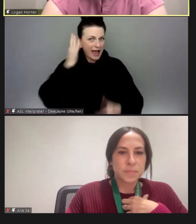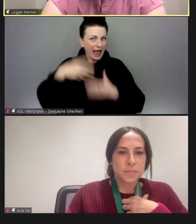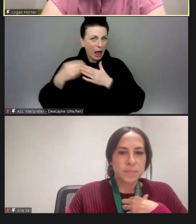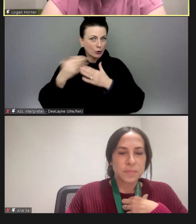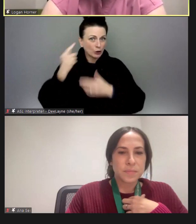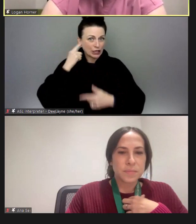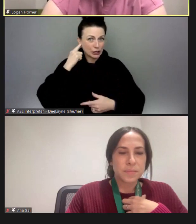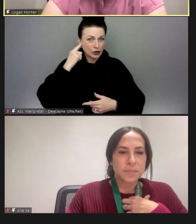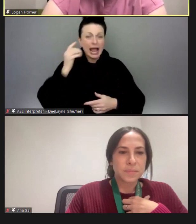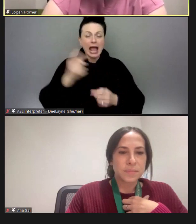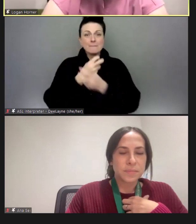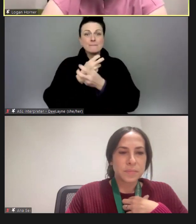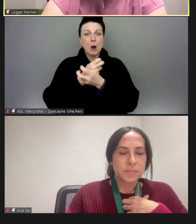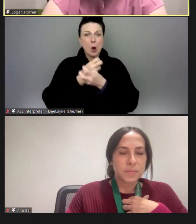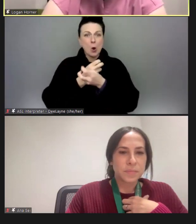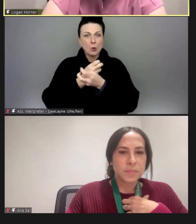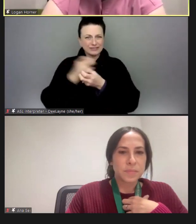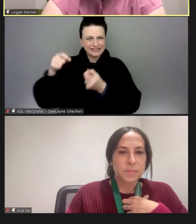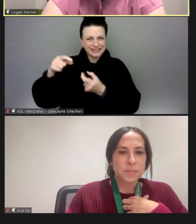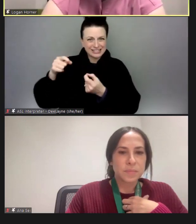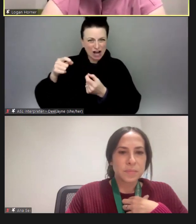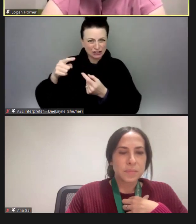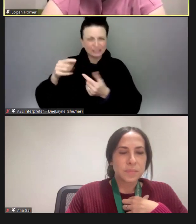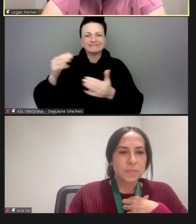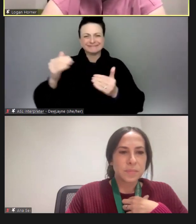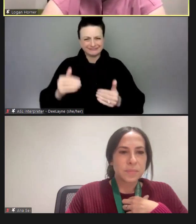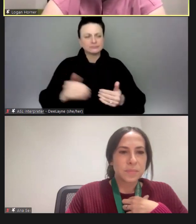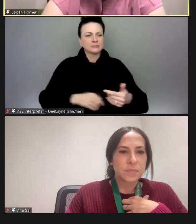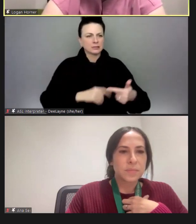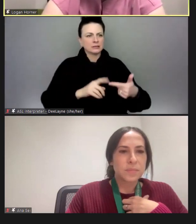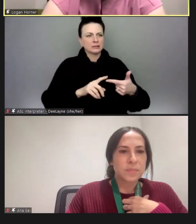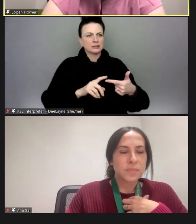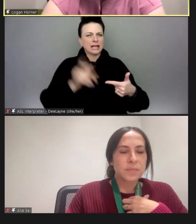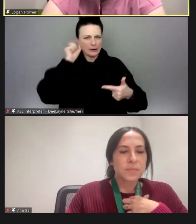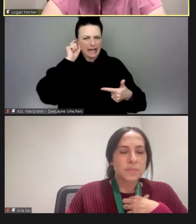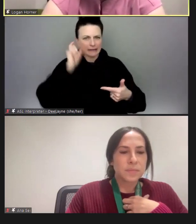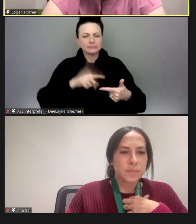kind the next profile that we're going